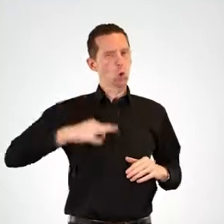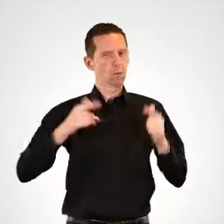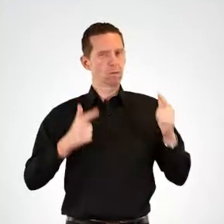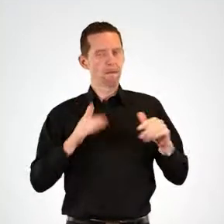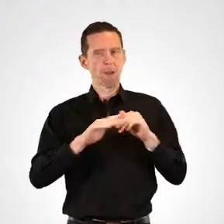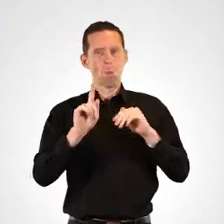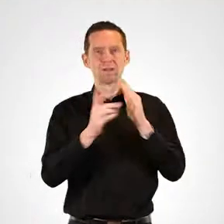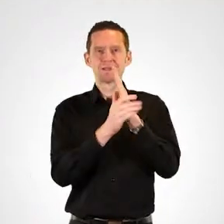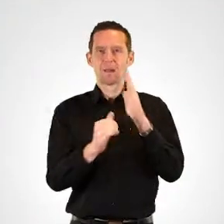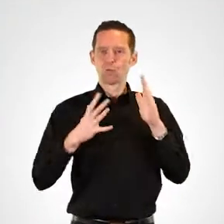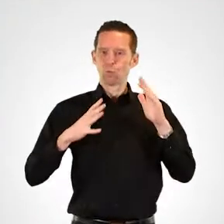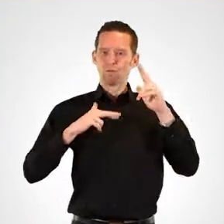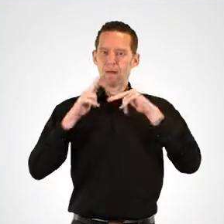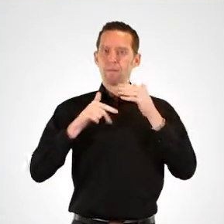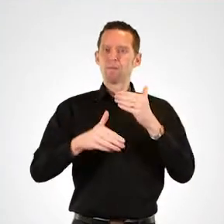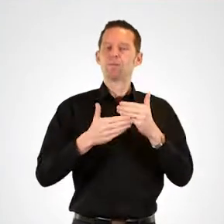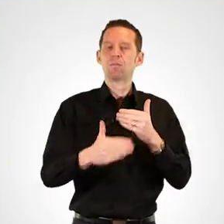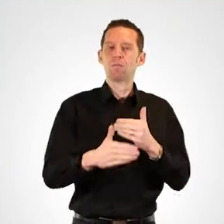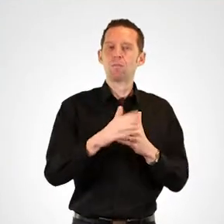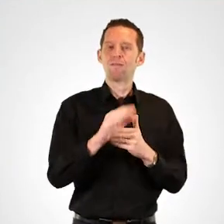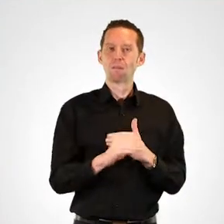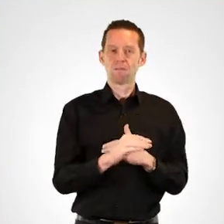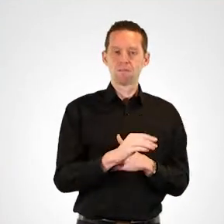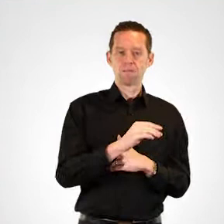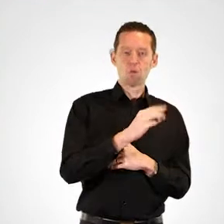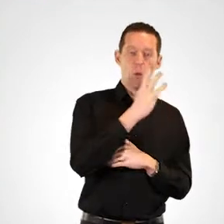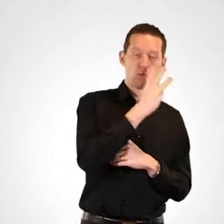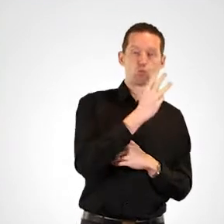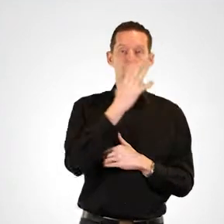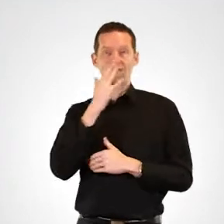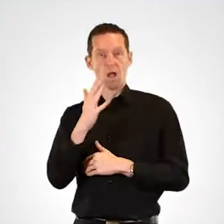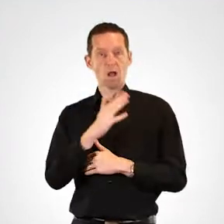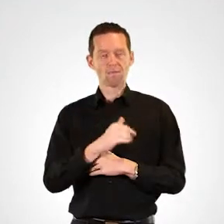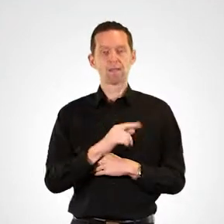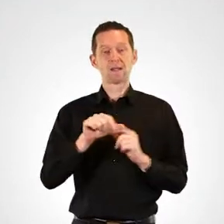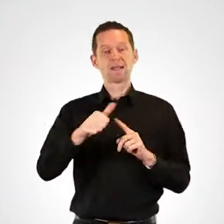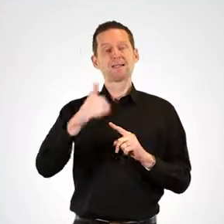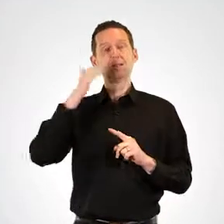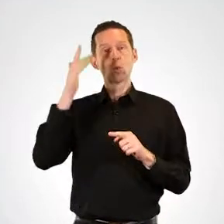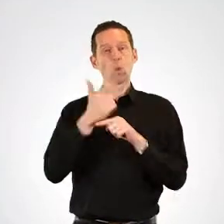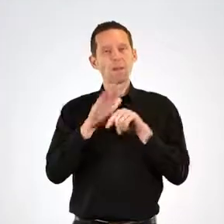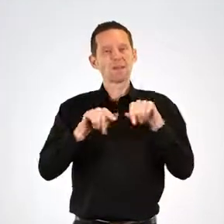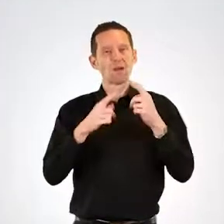that need to be developed in this time period, from age three to five. In the next lecture, we'll talk about some of the activities that you can do